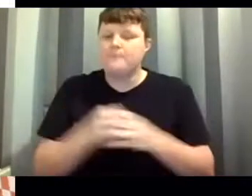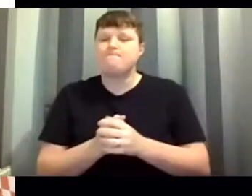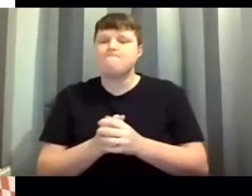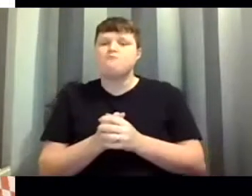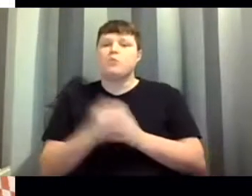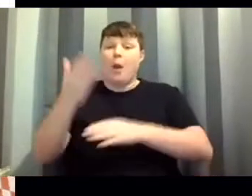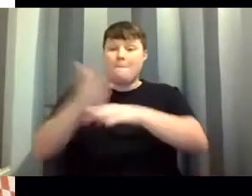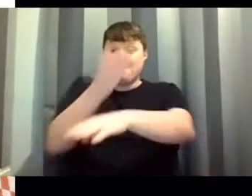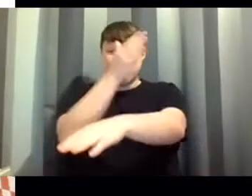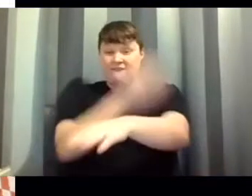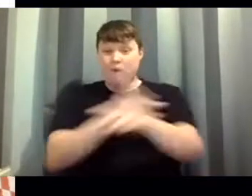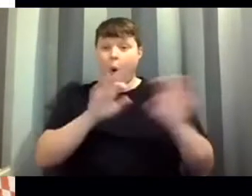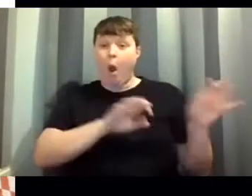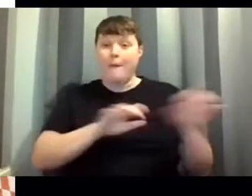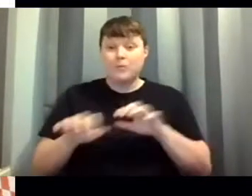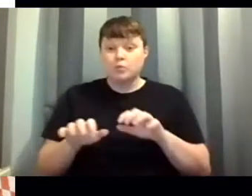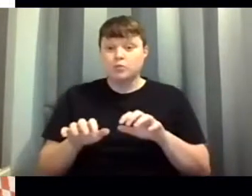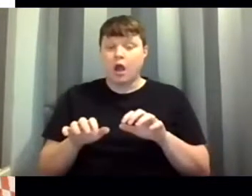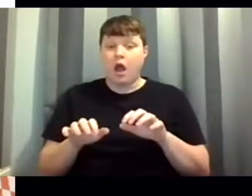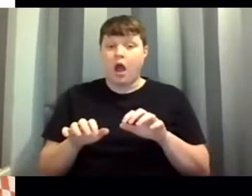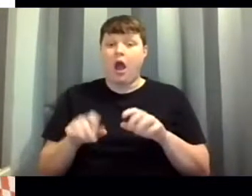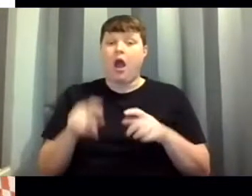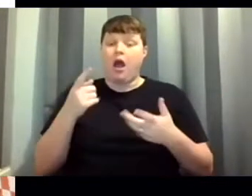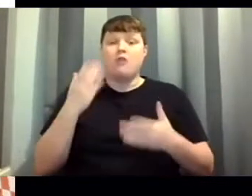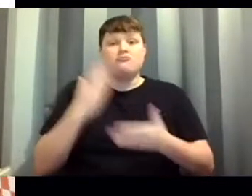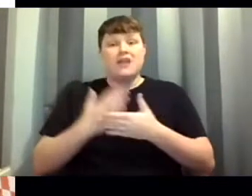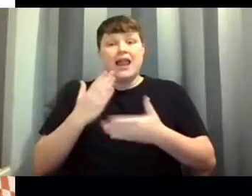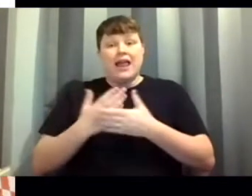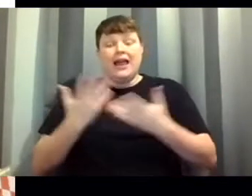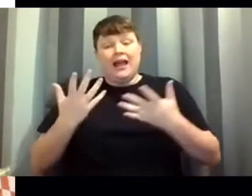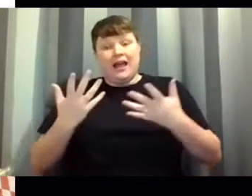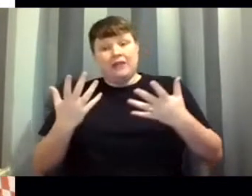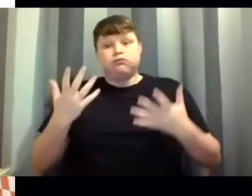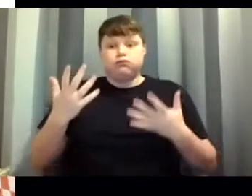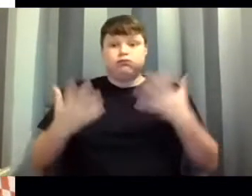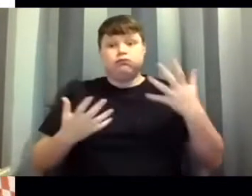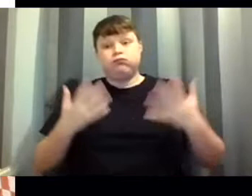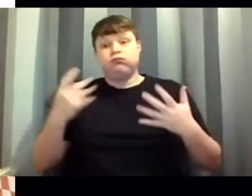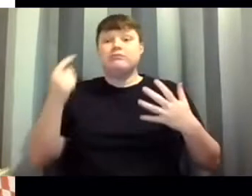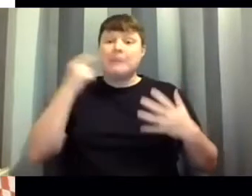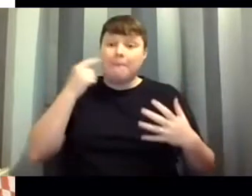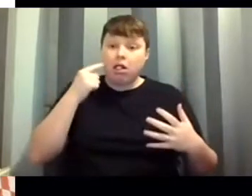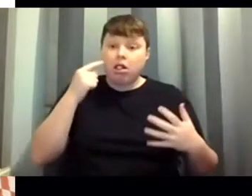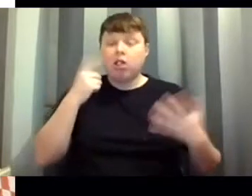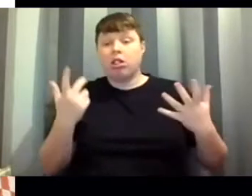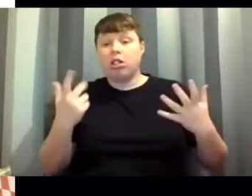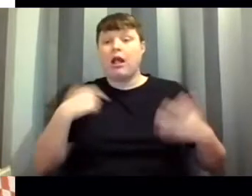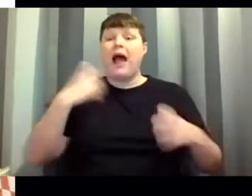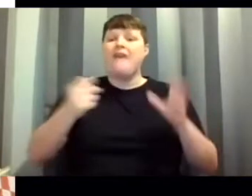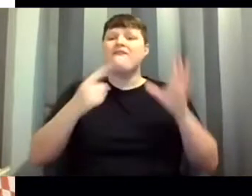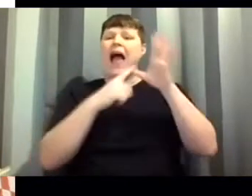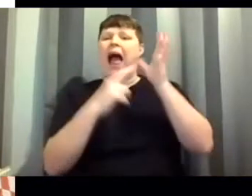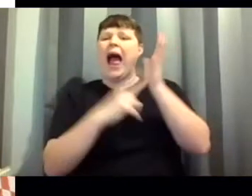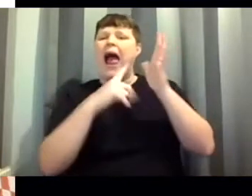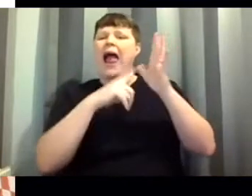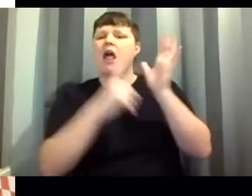the atmospheric modelling was relatively simple. We had analytical work that was done